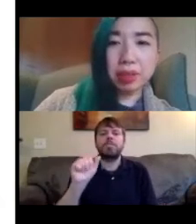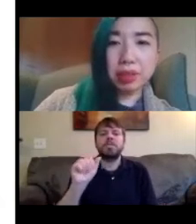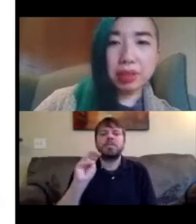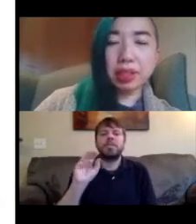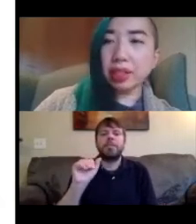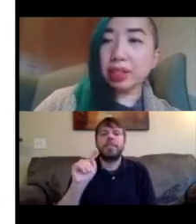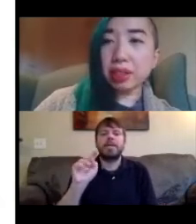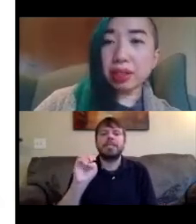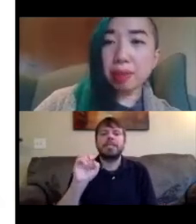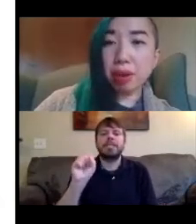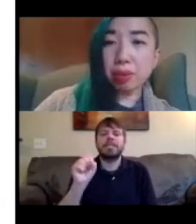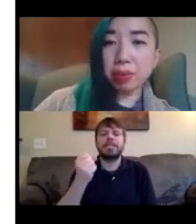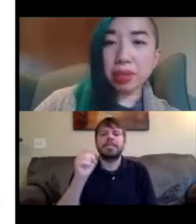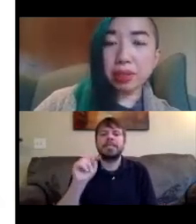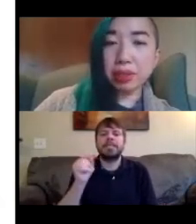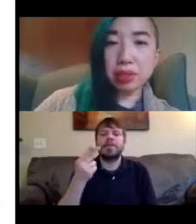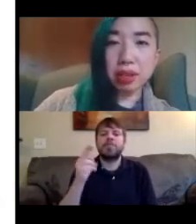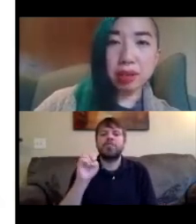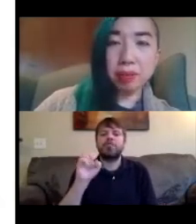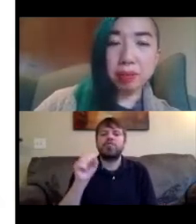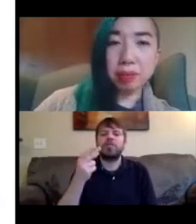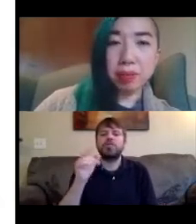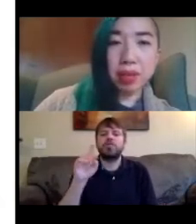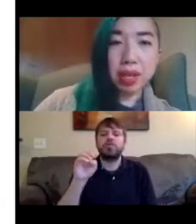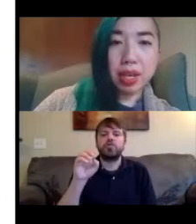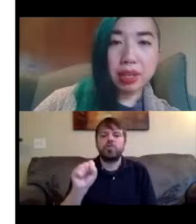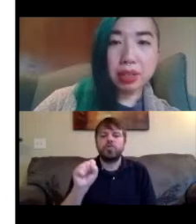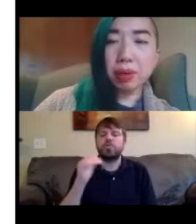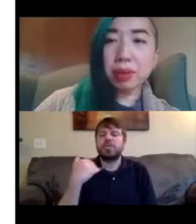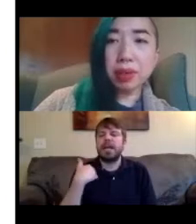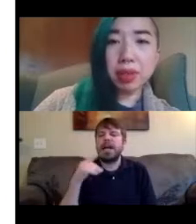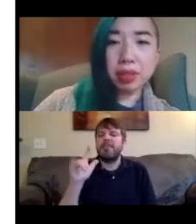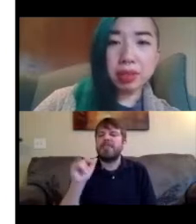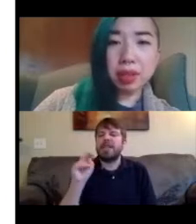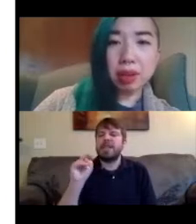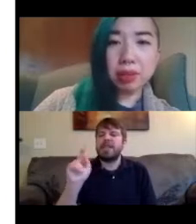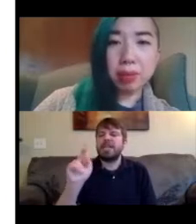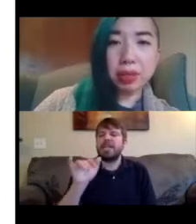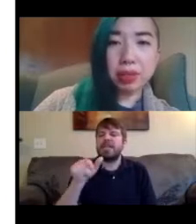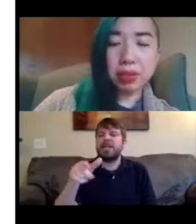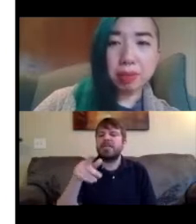THere's a link here in the powerpoint. And we're only going to read aloud two pages from it,